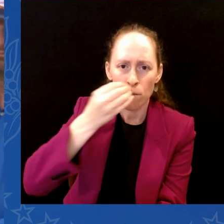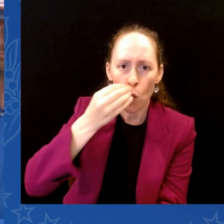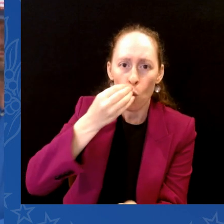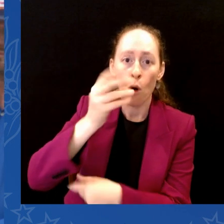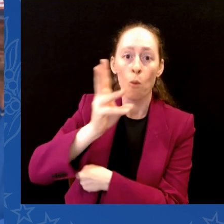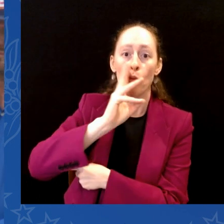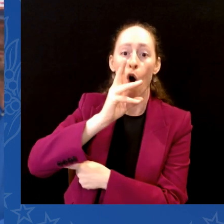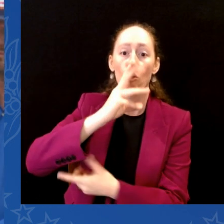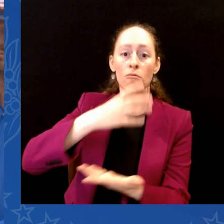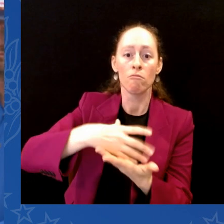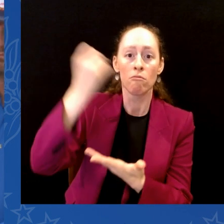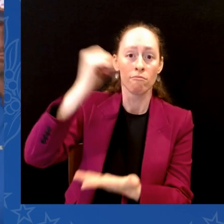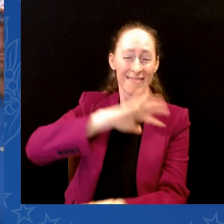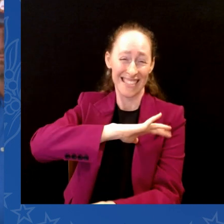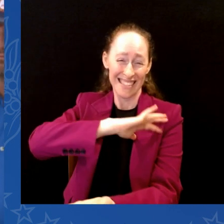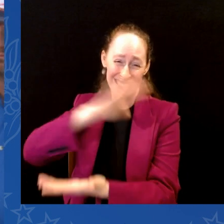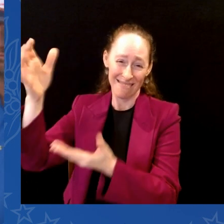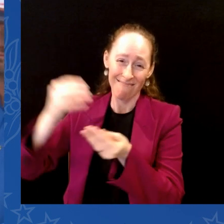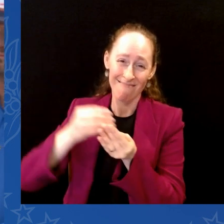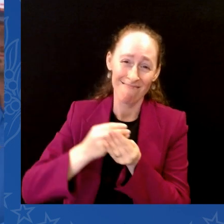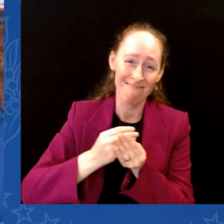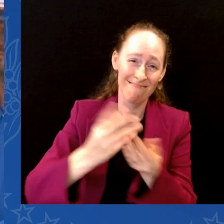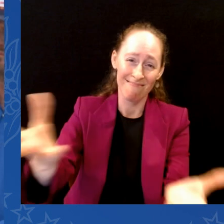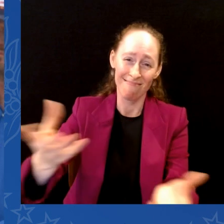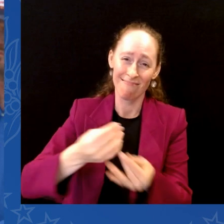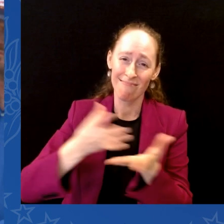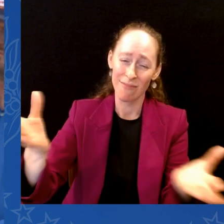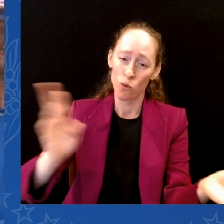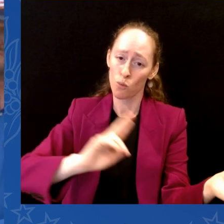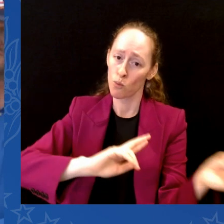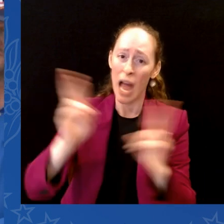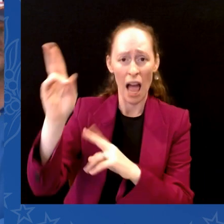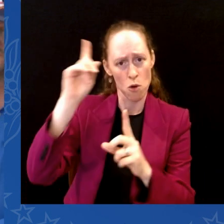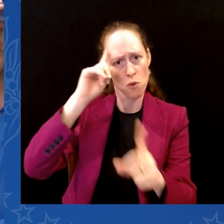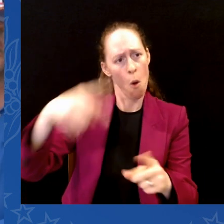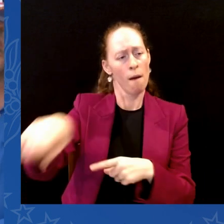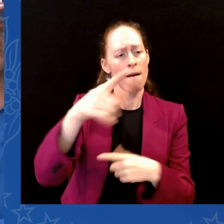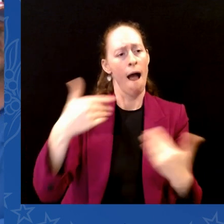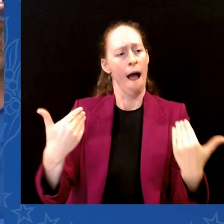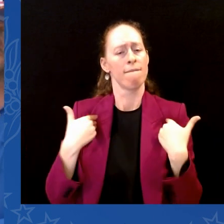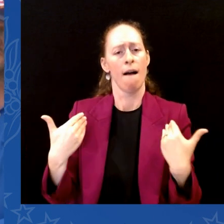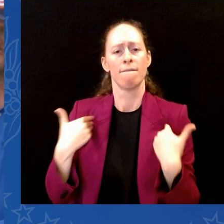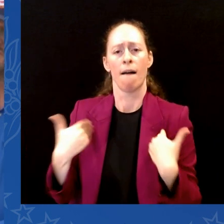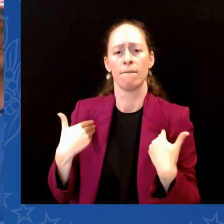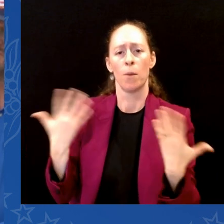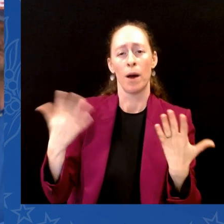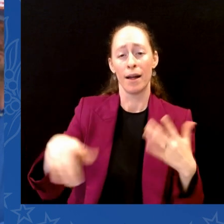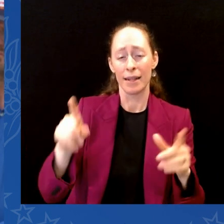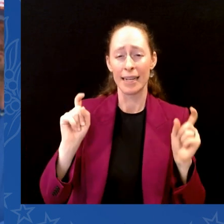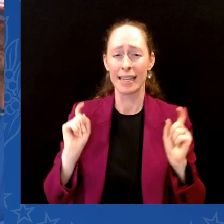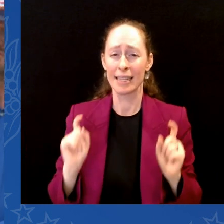But we know from experience, I know from experience how much -- how much anxiety and fear and concern there are in the people.